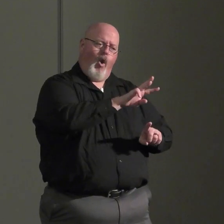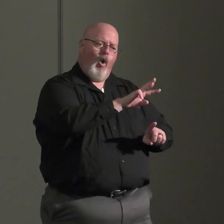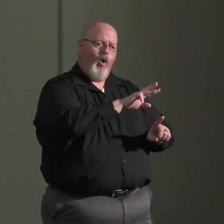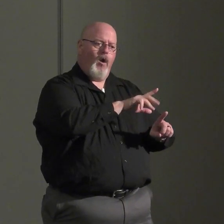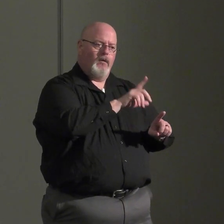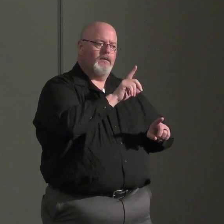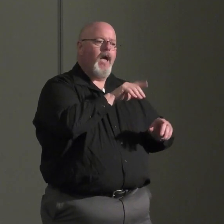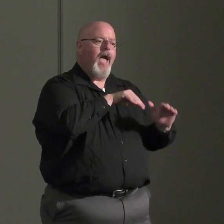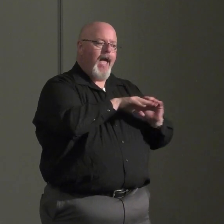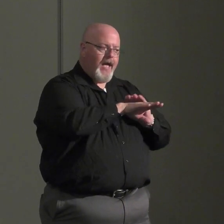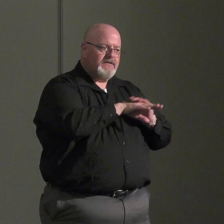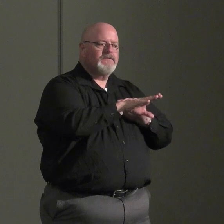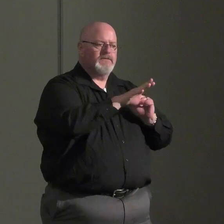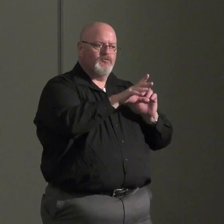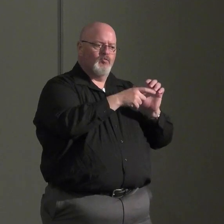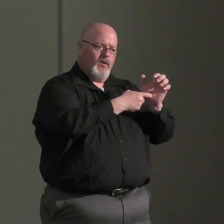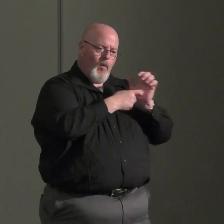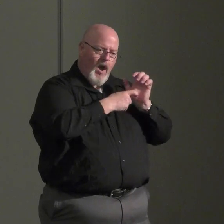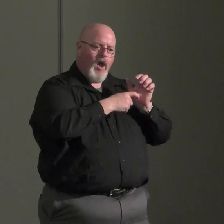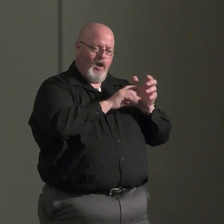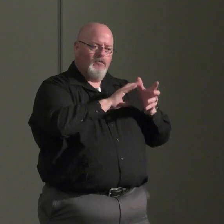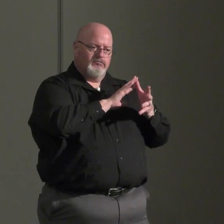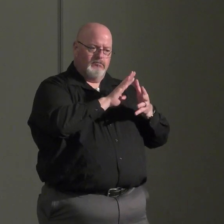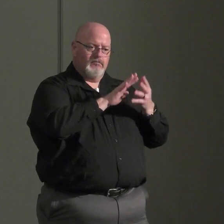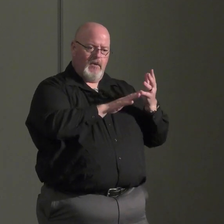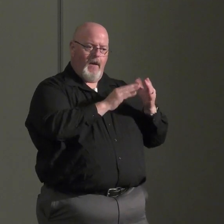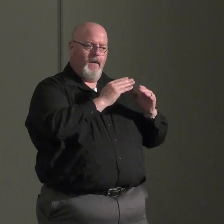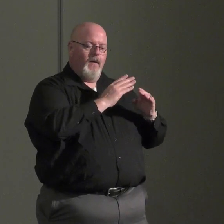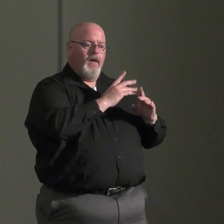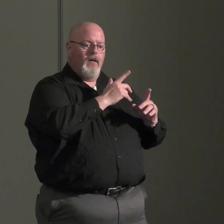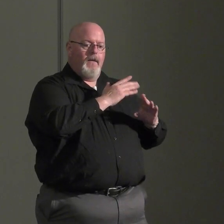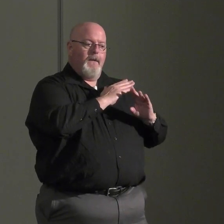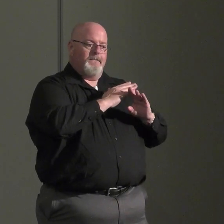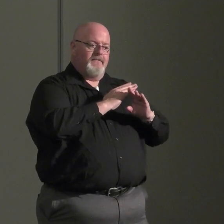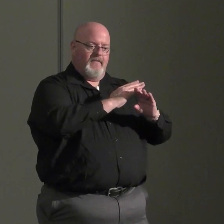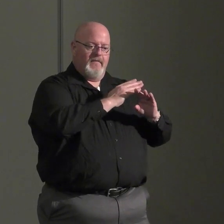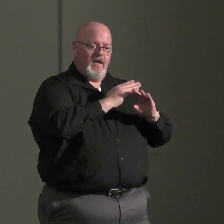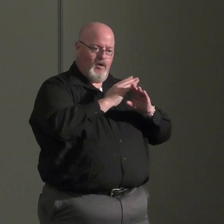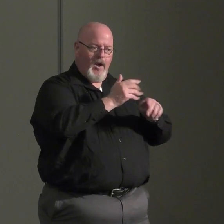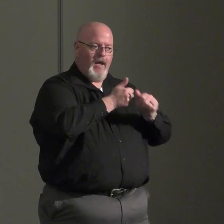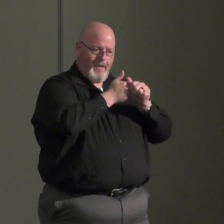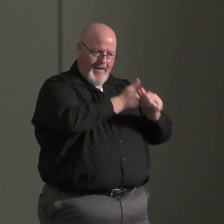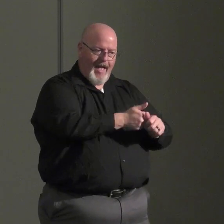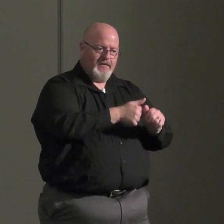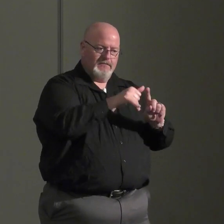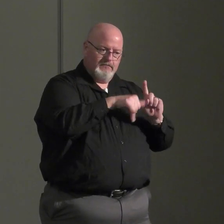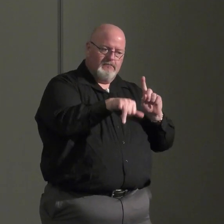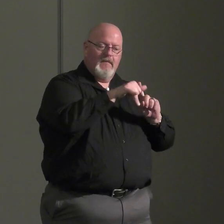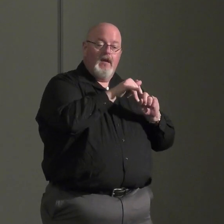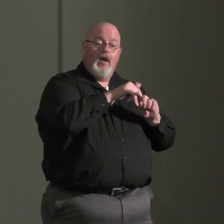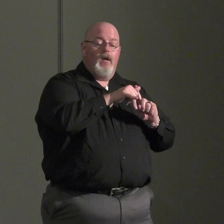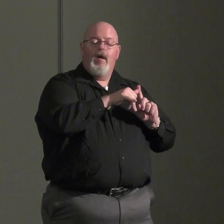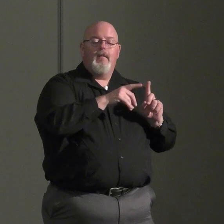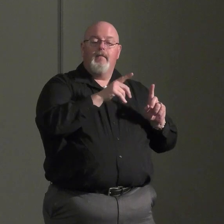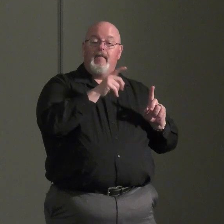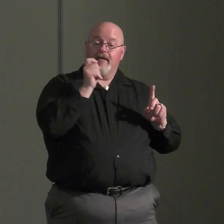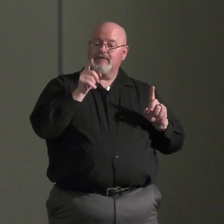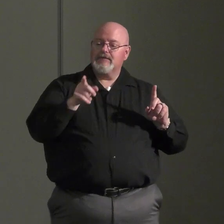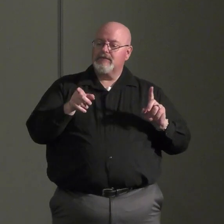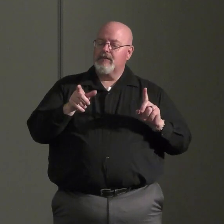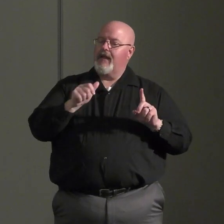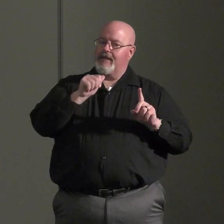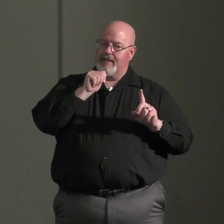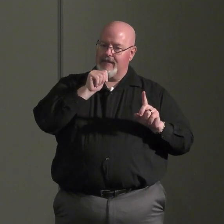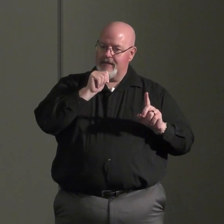access board requires. Architectural building compliance guidelines they are not inclusive